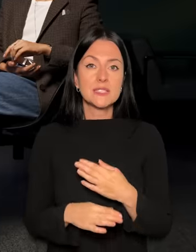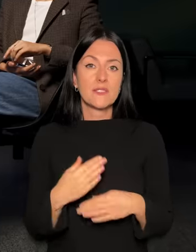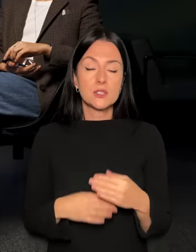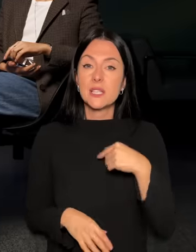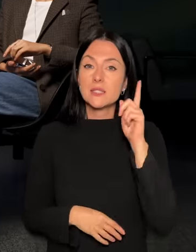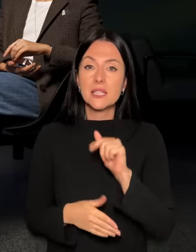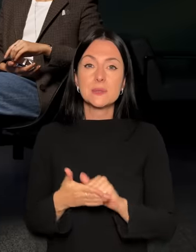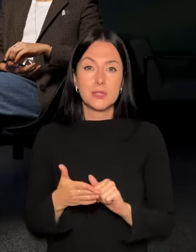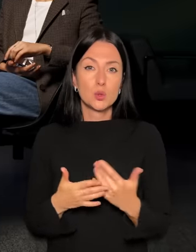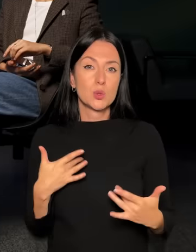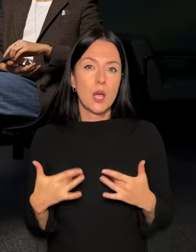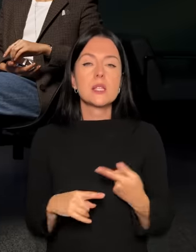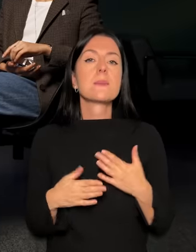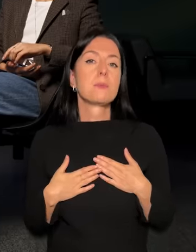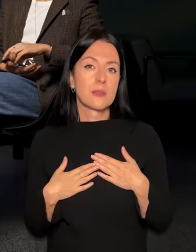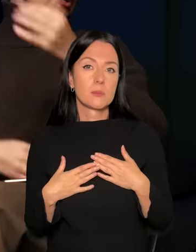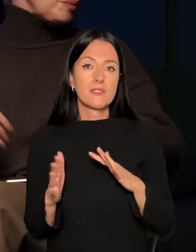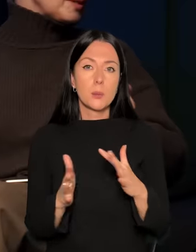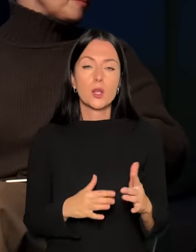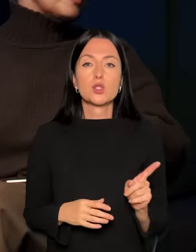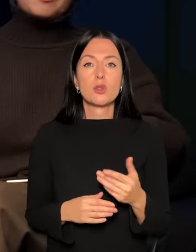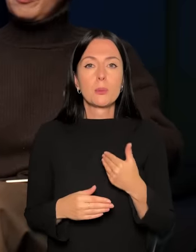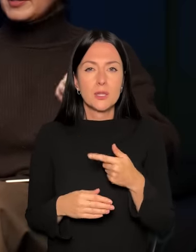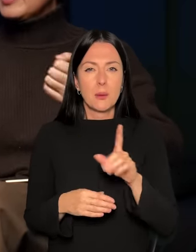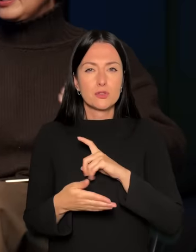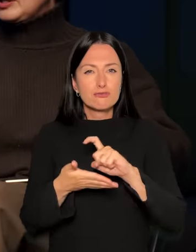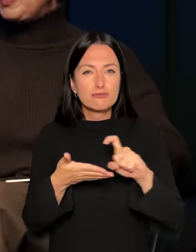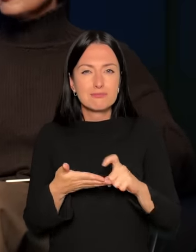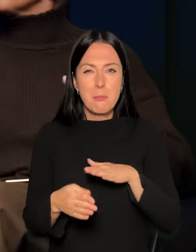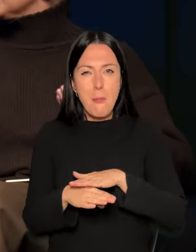I know this from the perspective of theaters. In my case, we tried to make a ramp